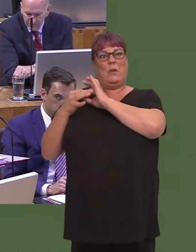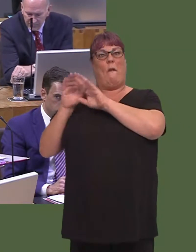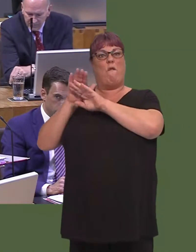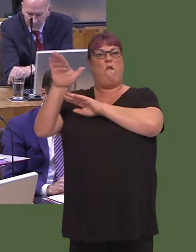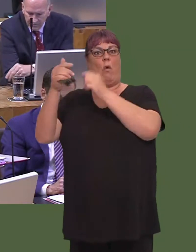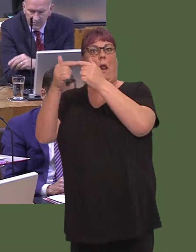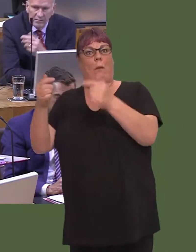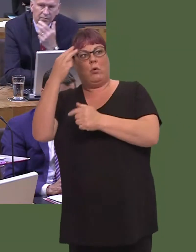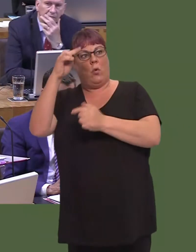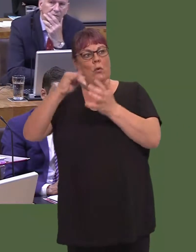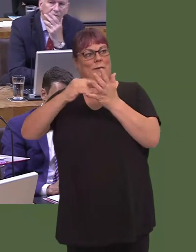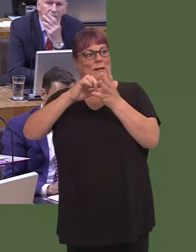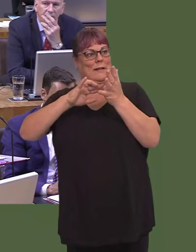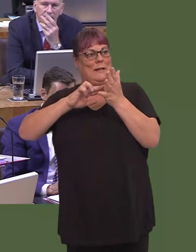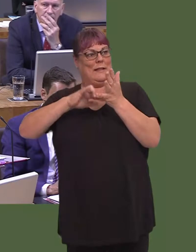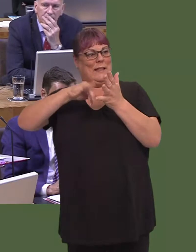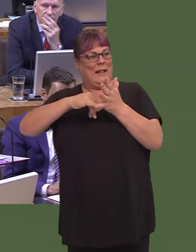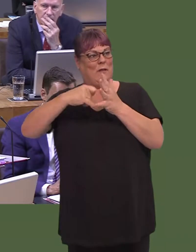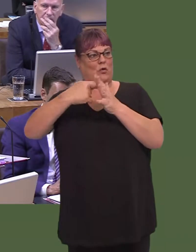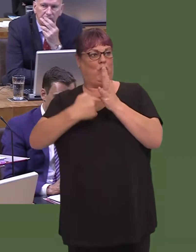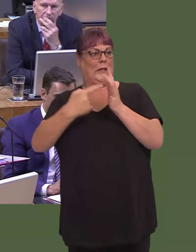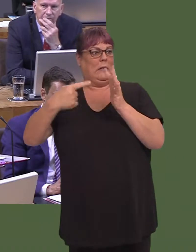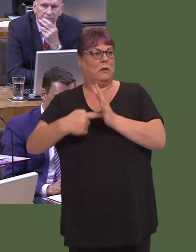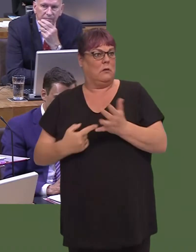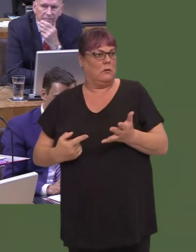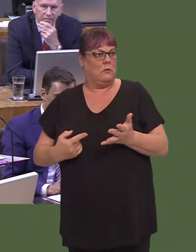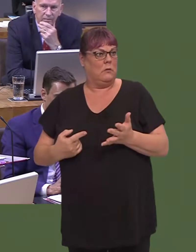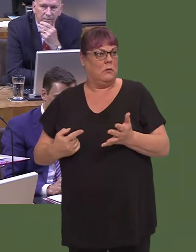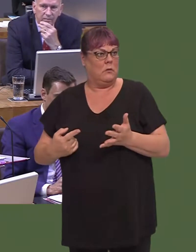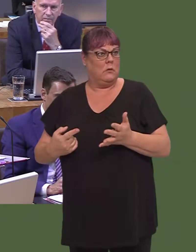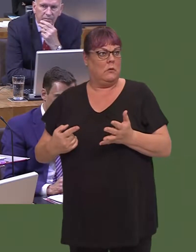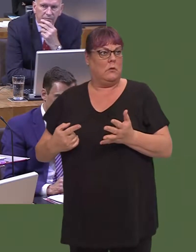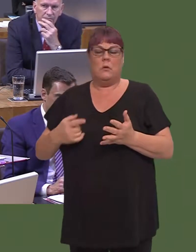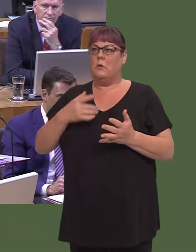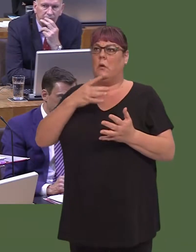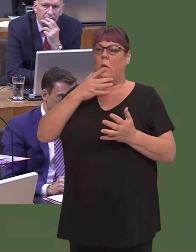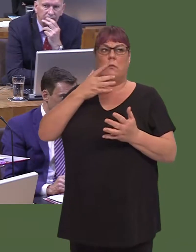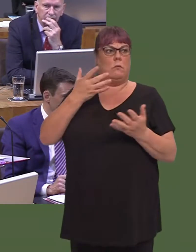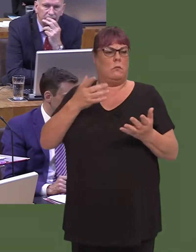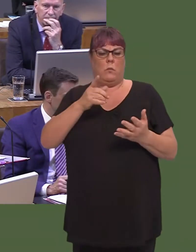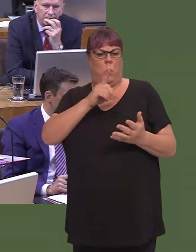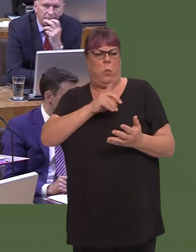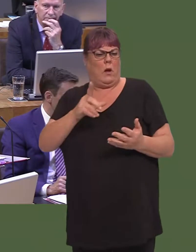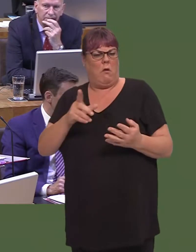to what the First Minister has to say? Your leader asked the questionóI'm addressing